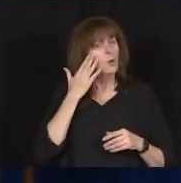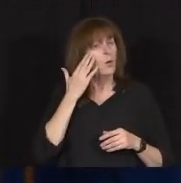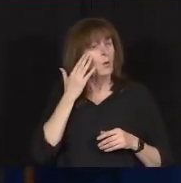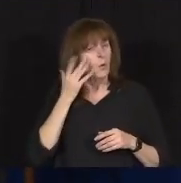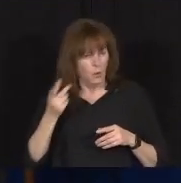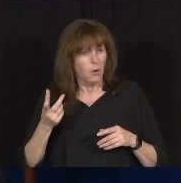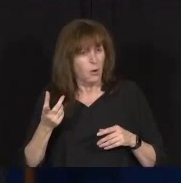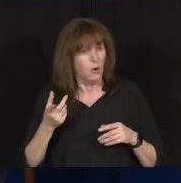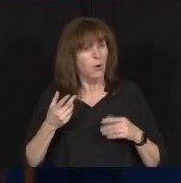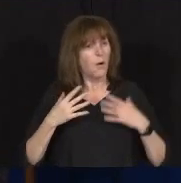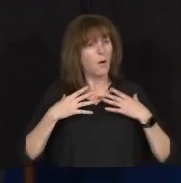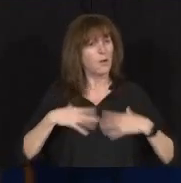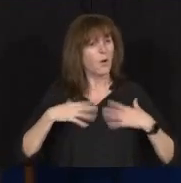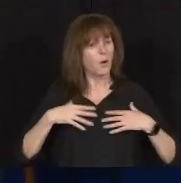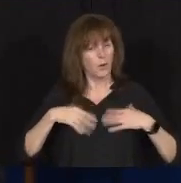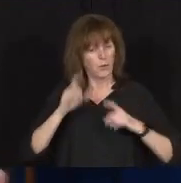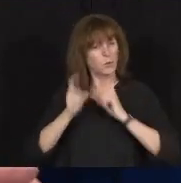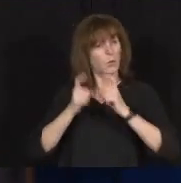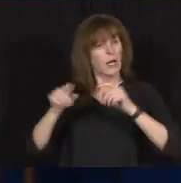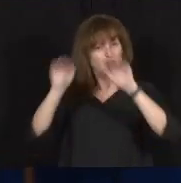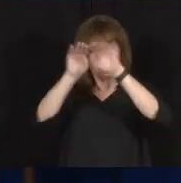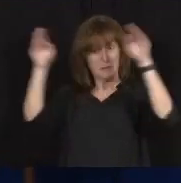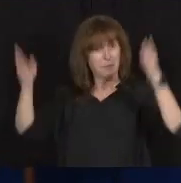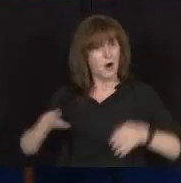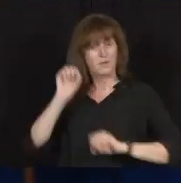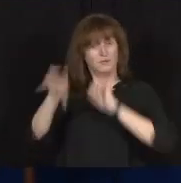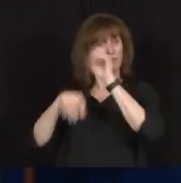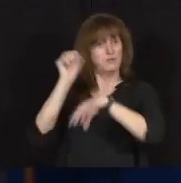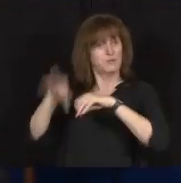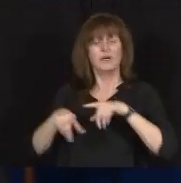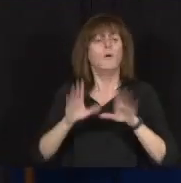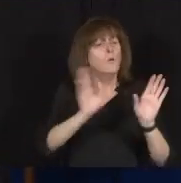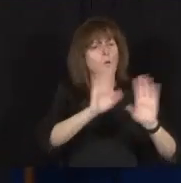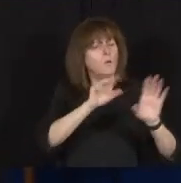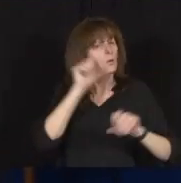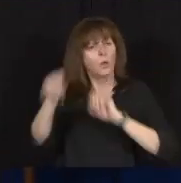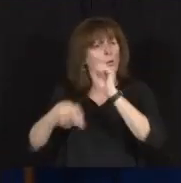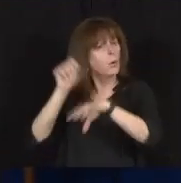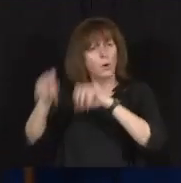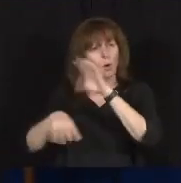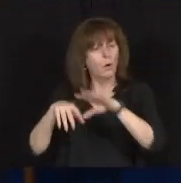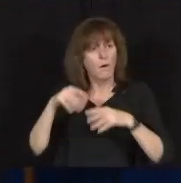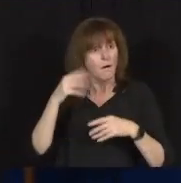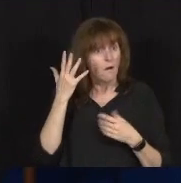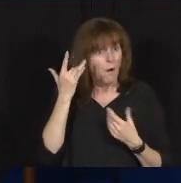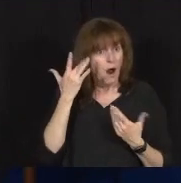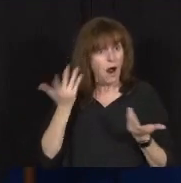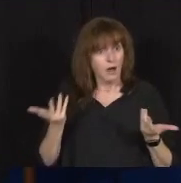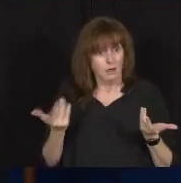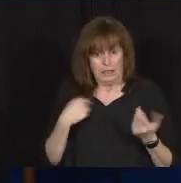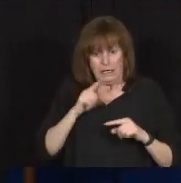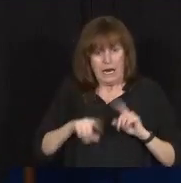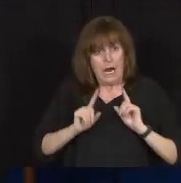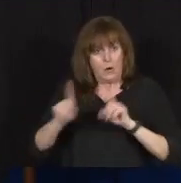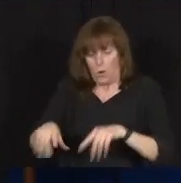them because people are using them to clean up they start dumping everything in these boxes. Please, they have asked me to